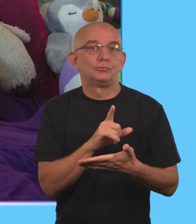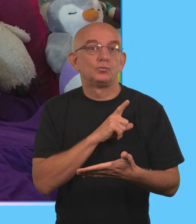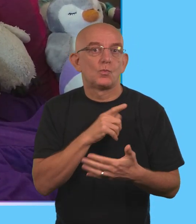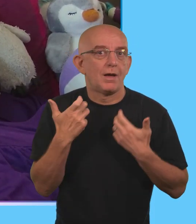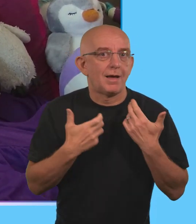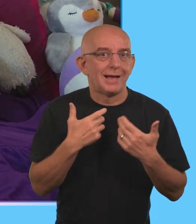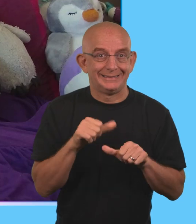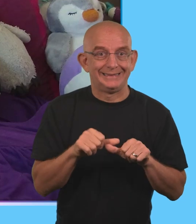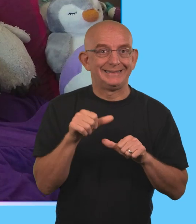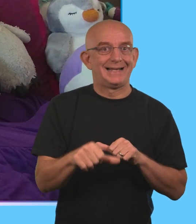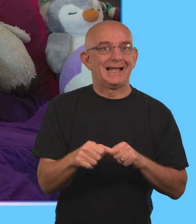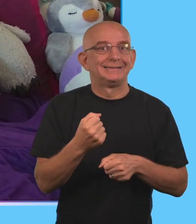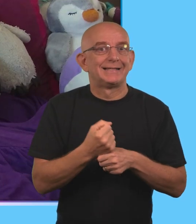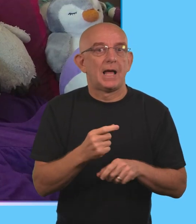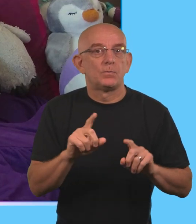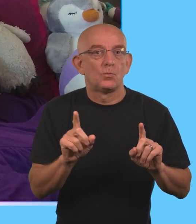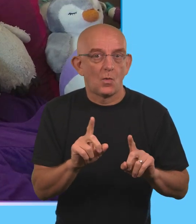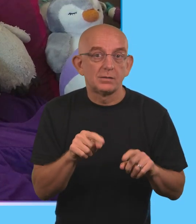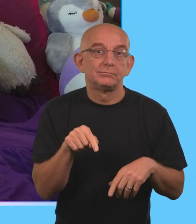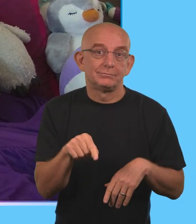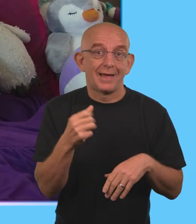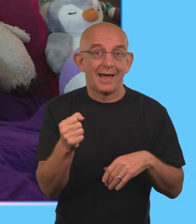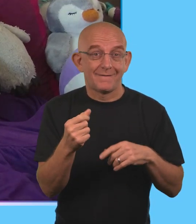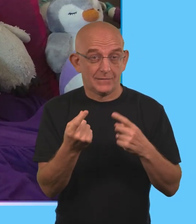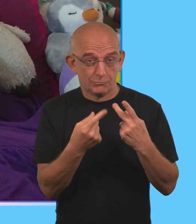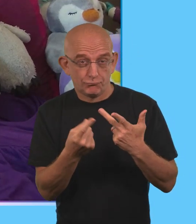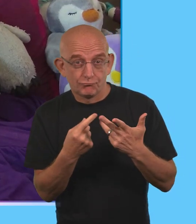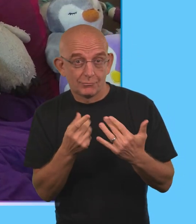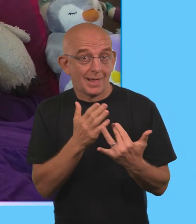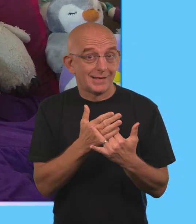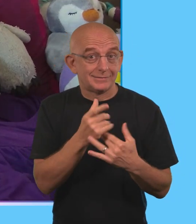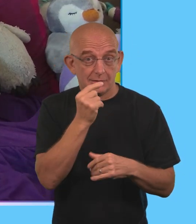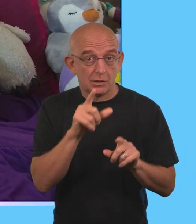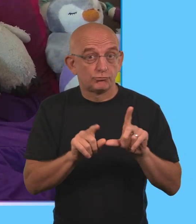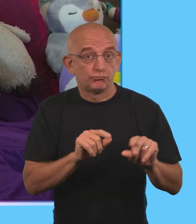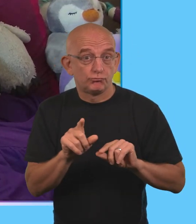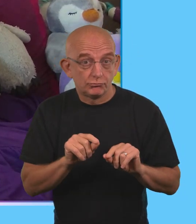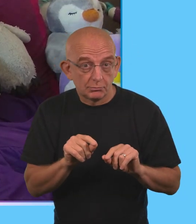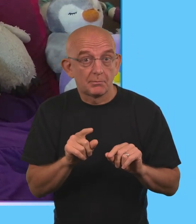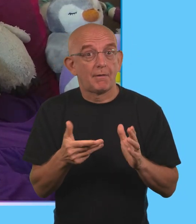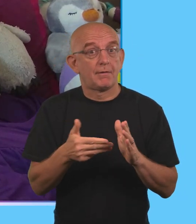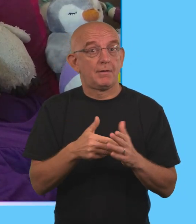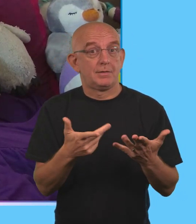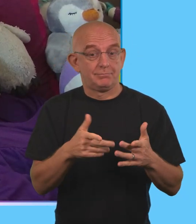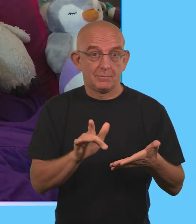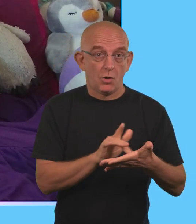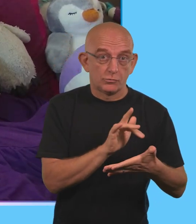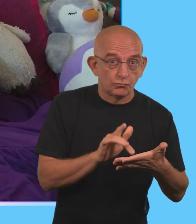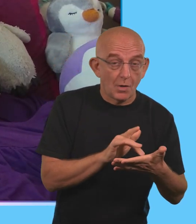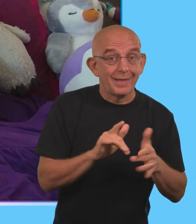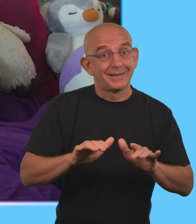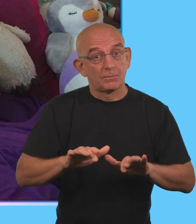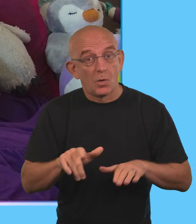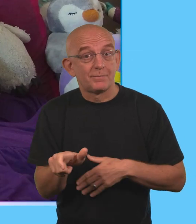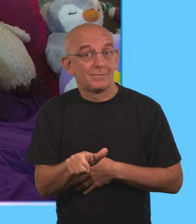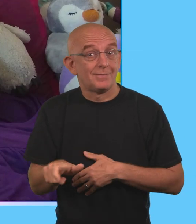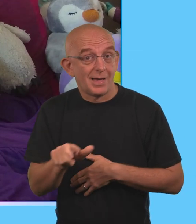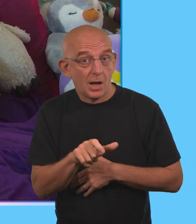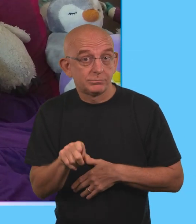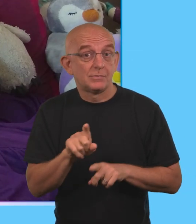which is why I'm thrilled to be able to introduce this next game, which amongst other accessibility options supports touch input, as well as keyboard, mouse, and controllers.